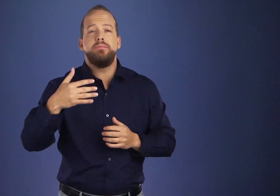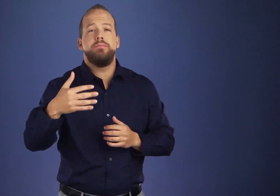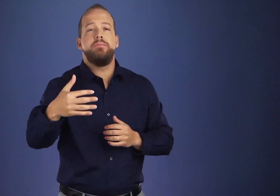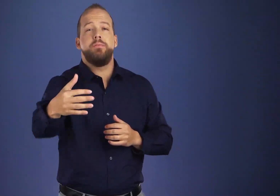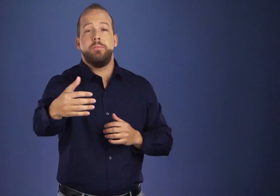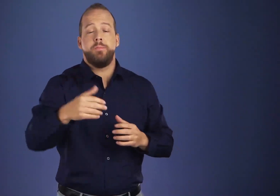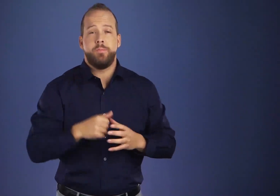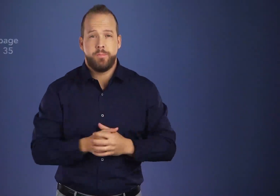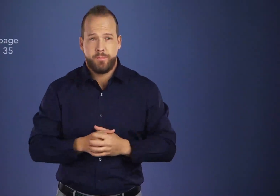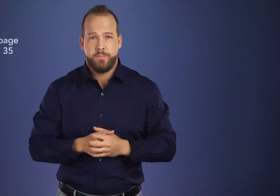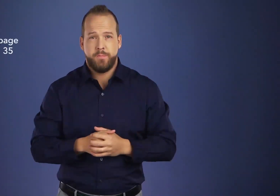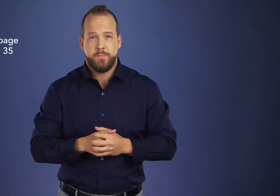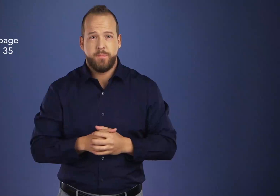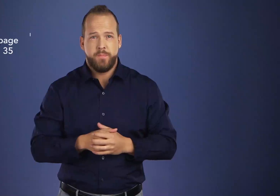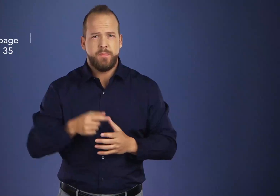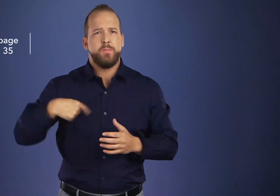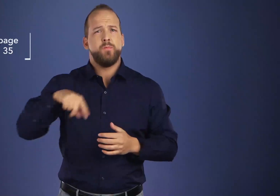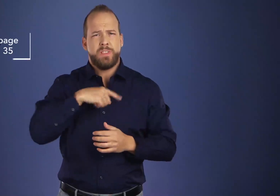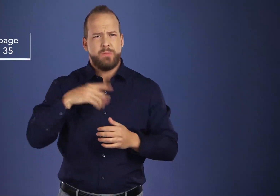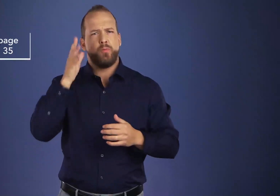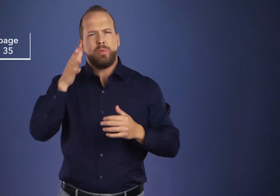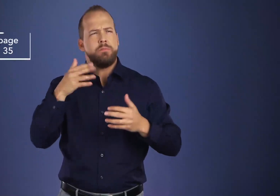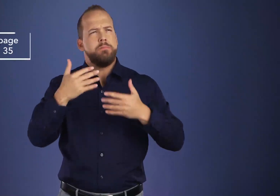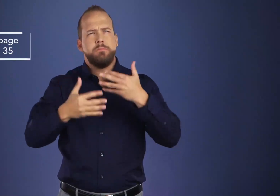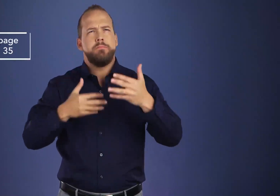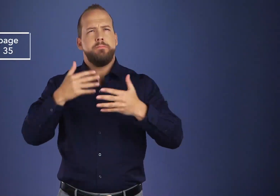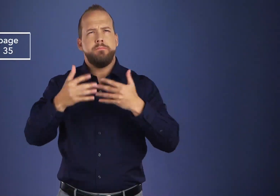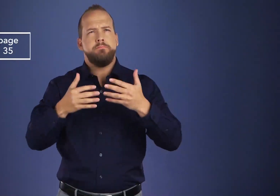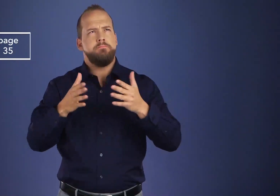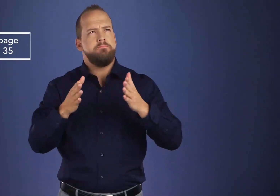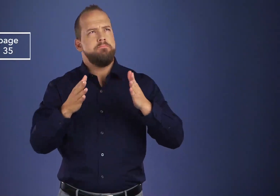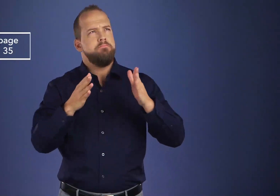over to the care of God as we understood Him.”